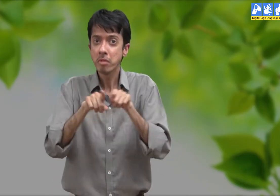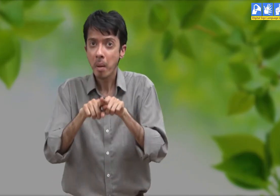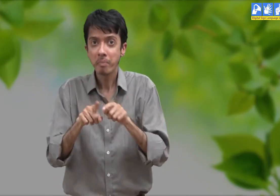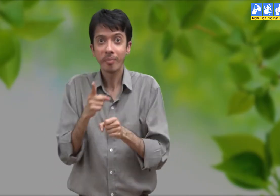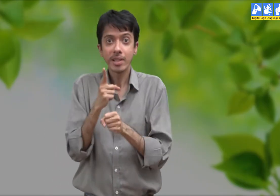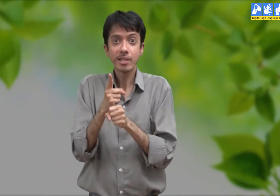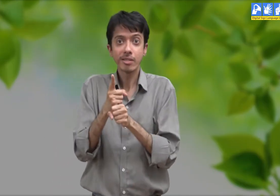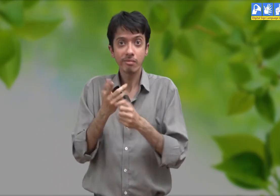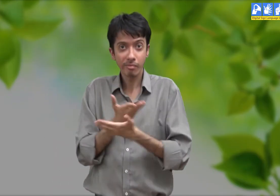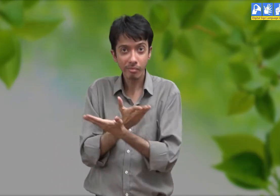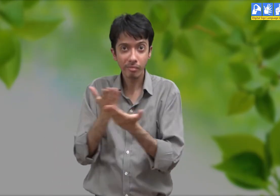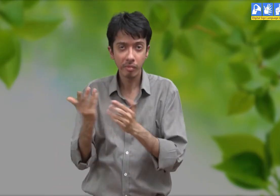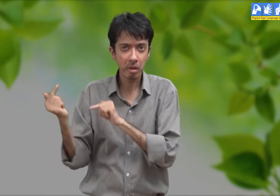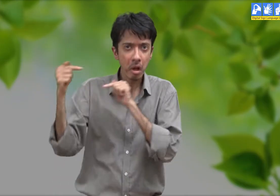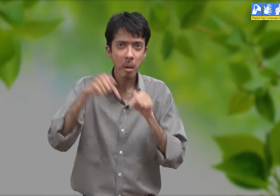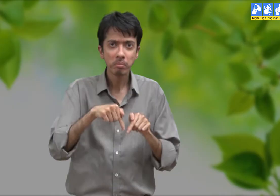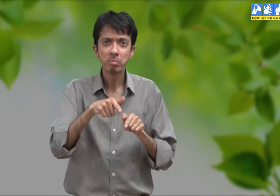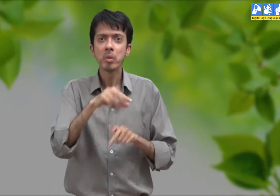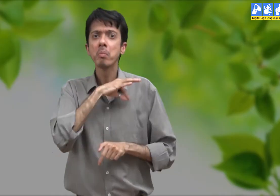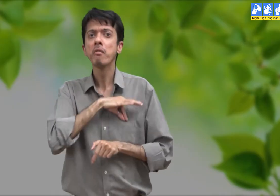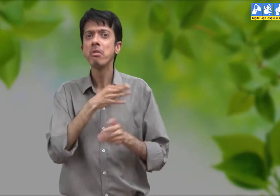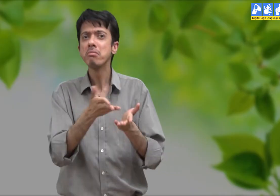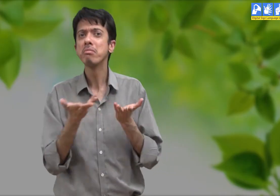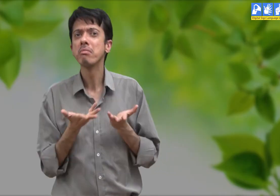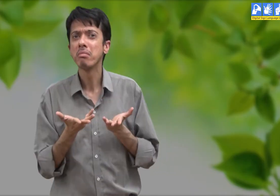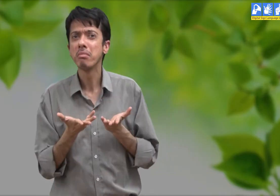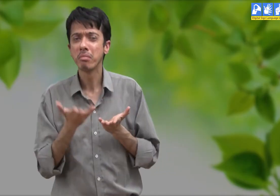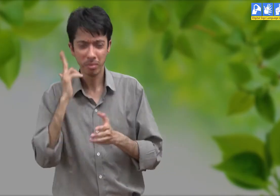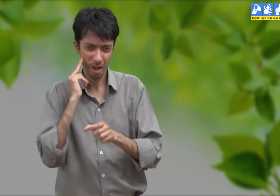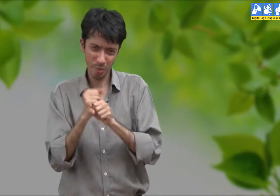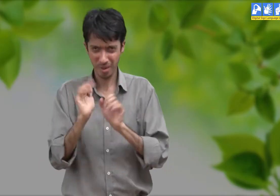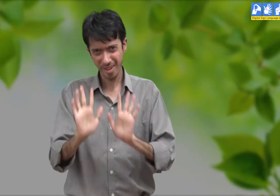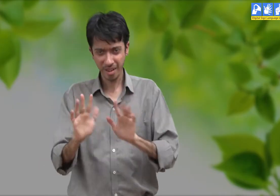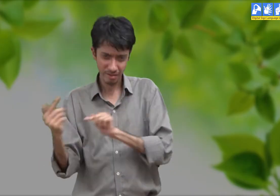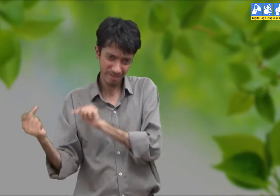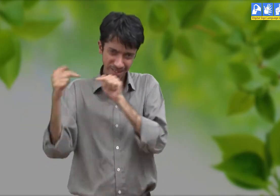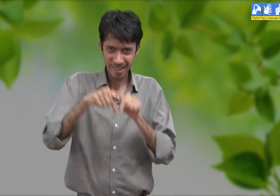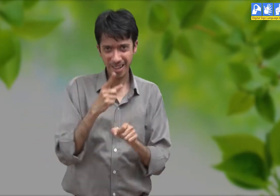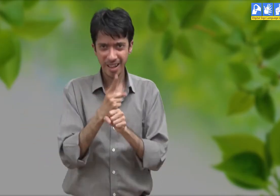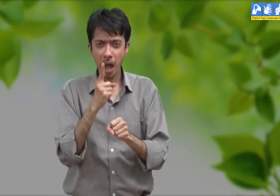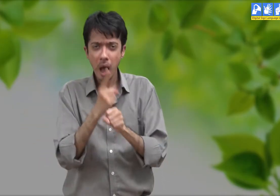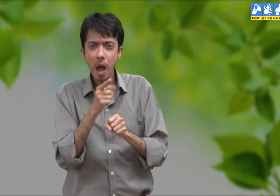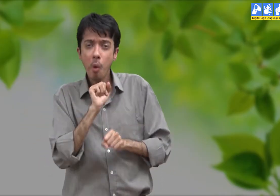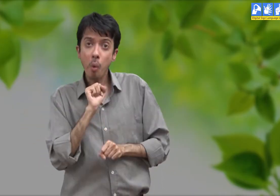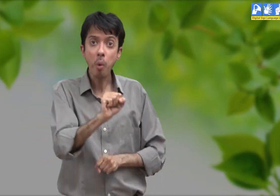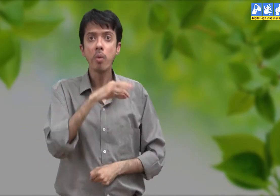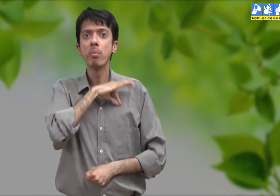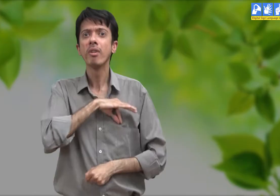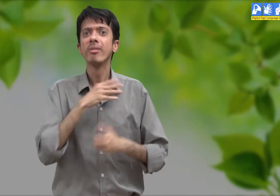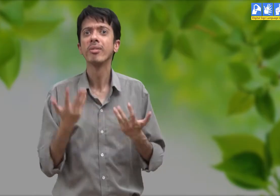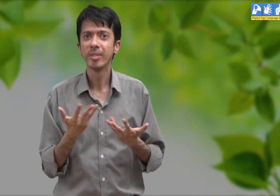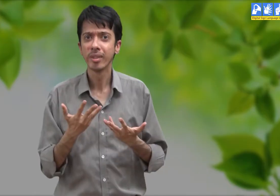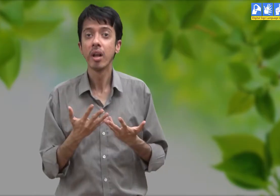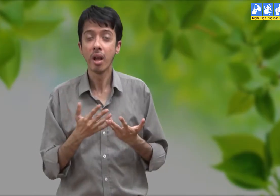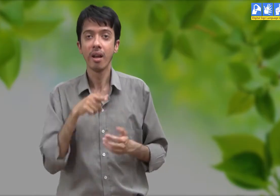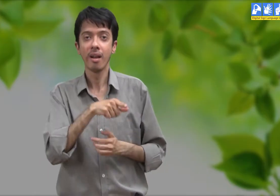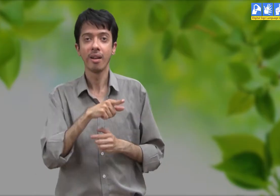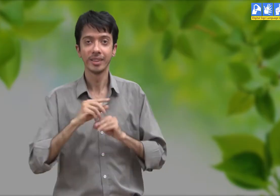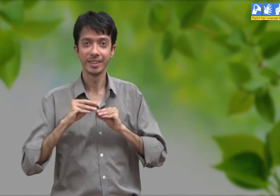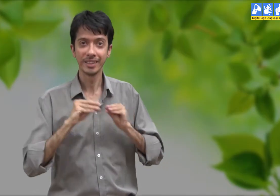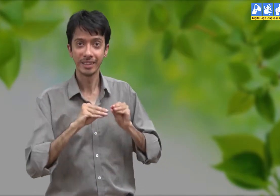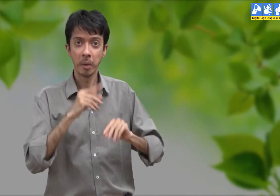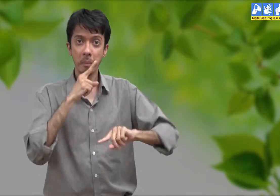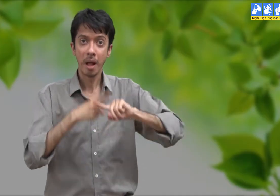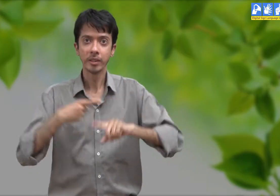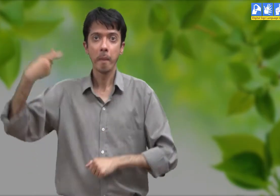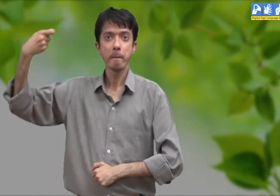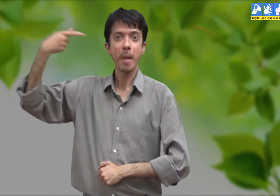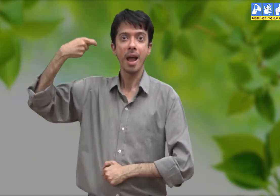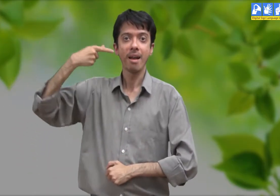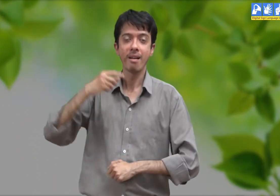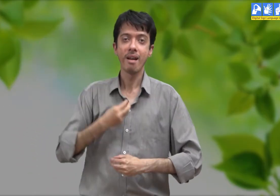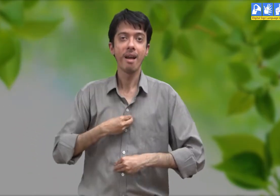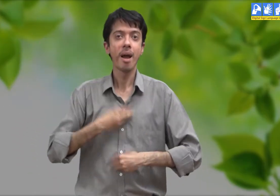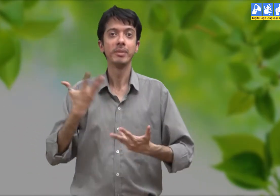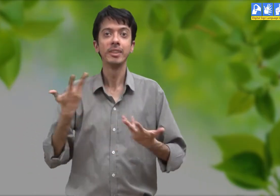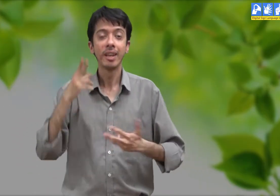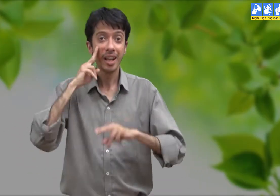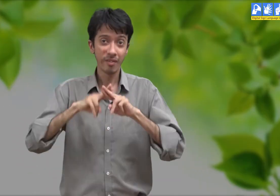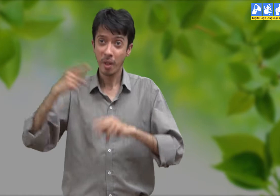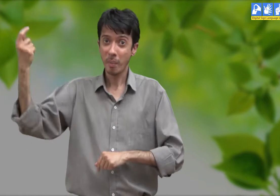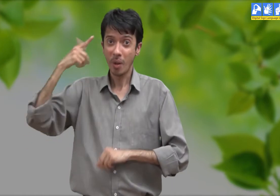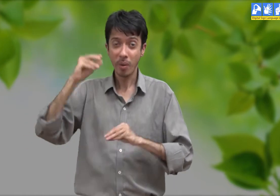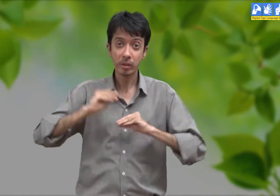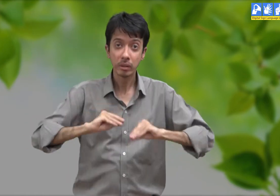Similarly, teachers are also stakeholders because their role requires for them to teach the children.and in return they earn a salary